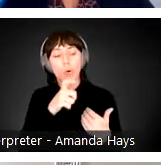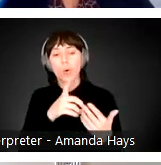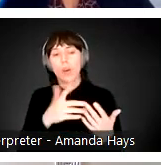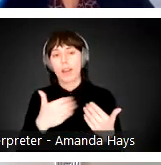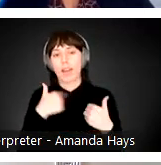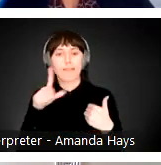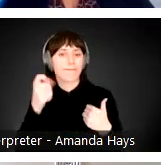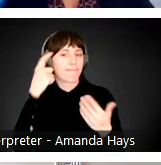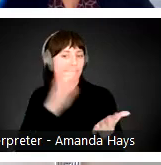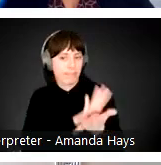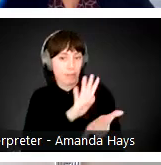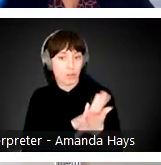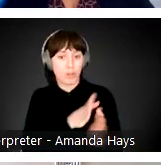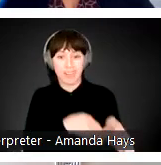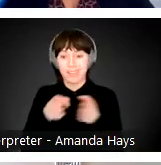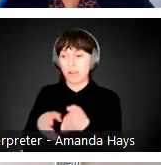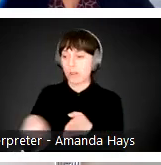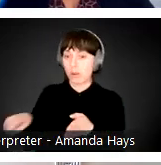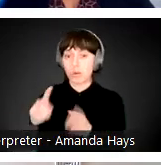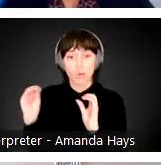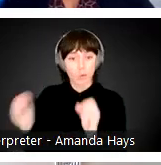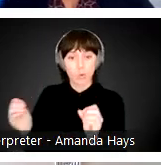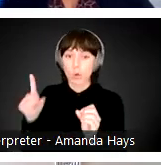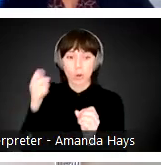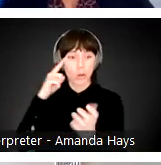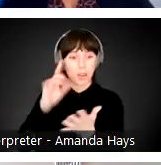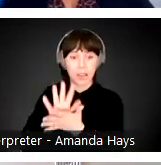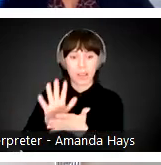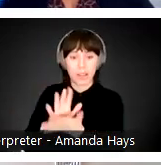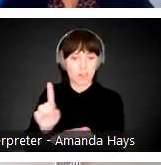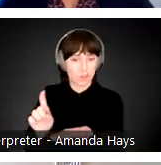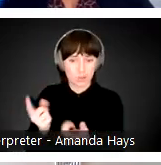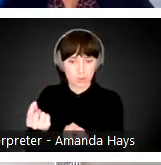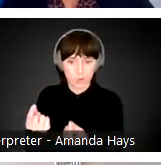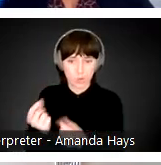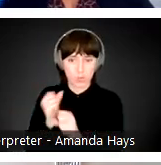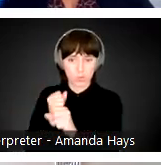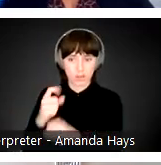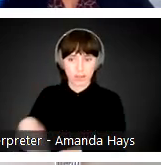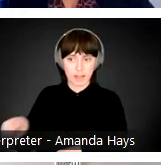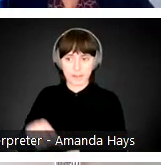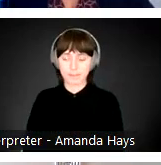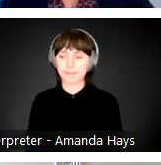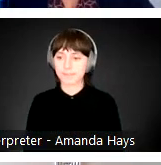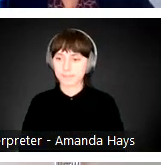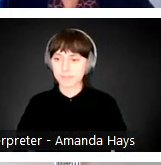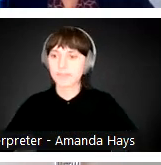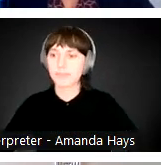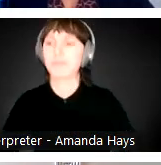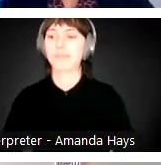Okay. I'm going to make an assumption that we're talking about documentation- work